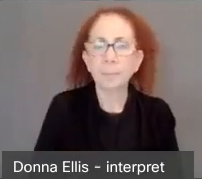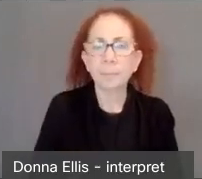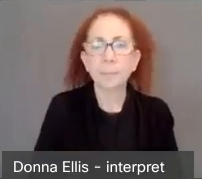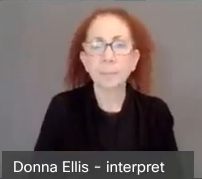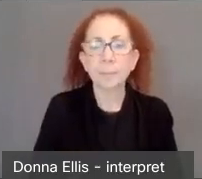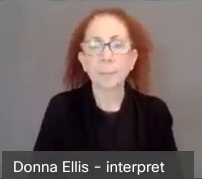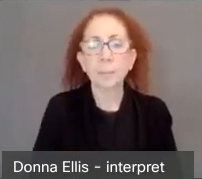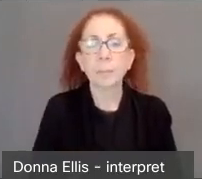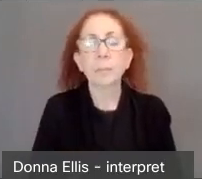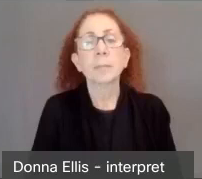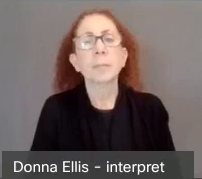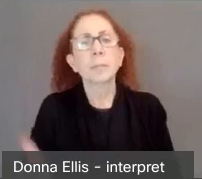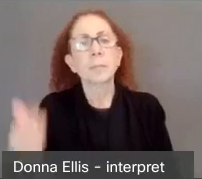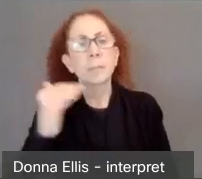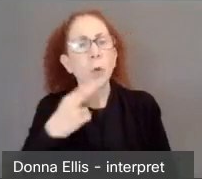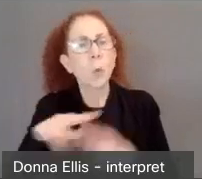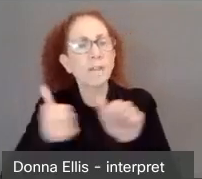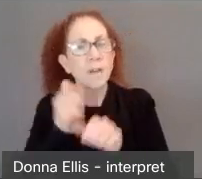[Reporter] And just a quick follow-up on that. Do